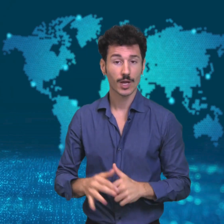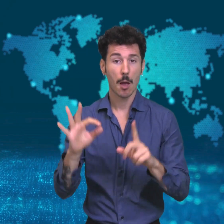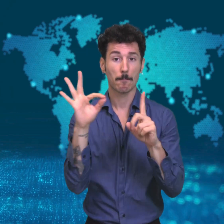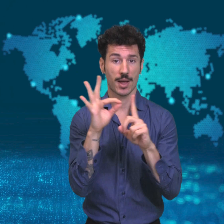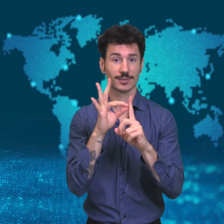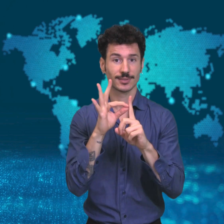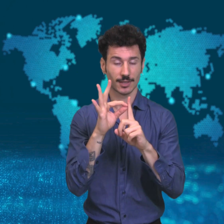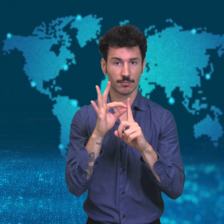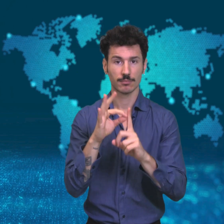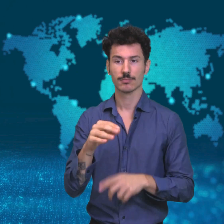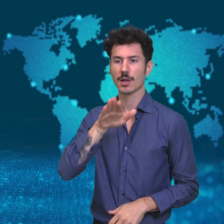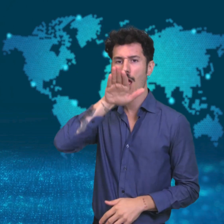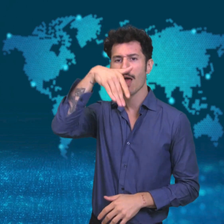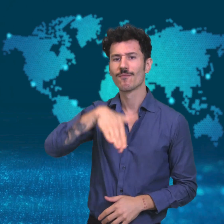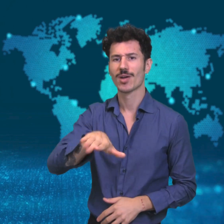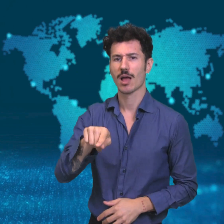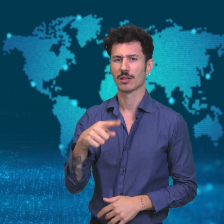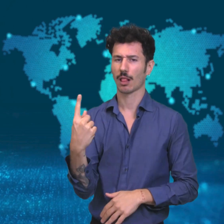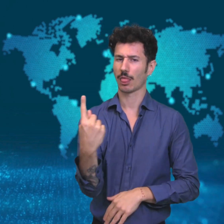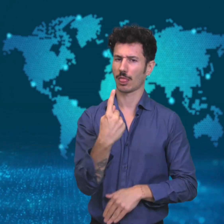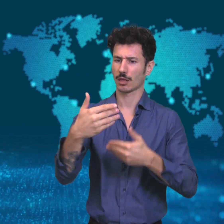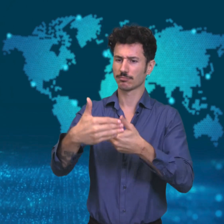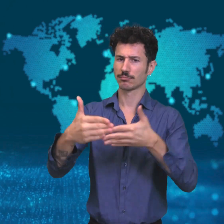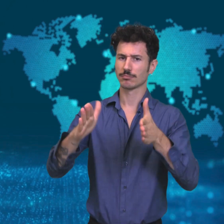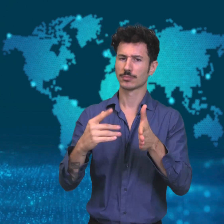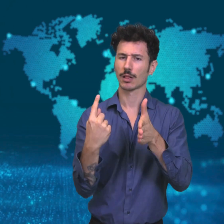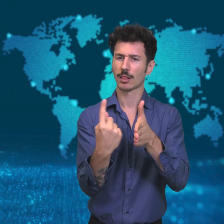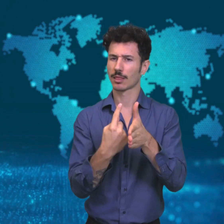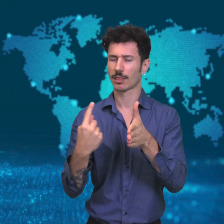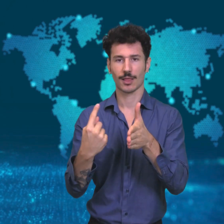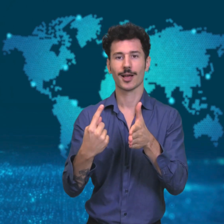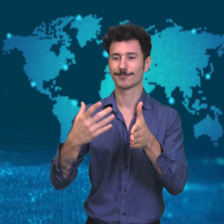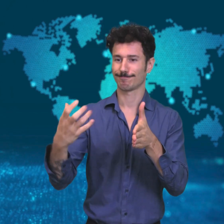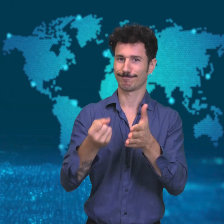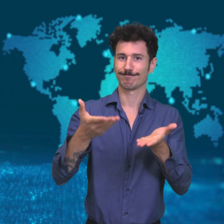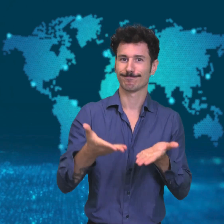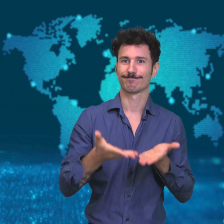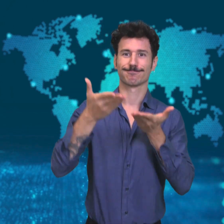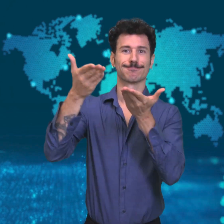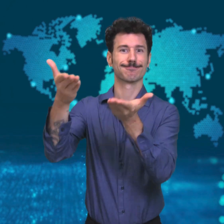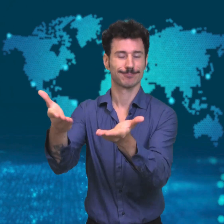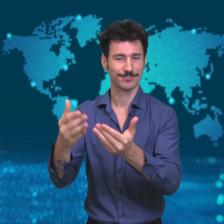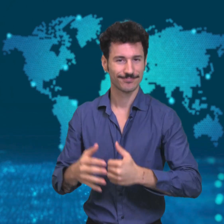Lonely elephant to leave zoo.